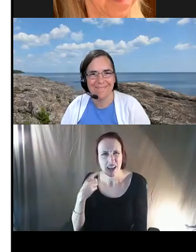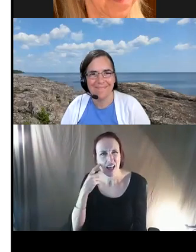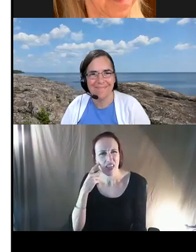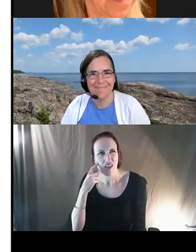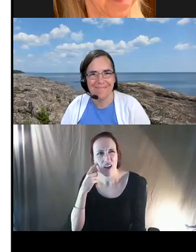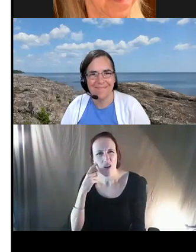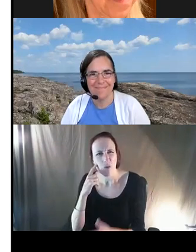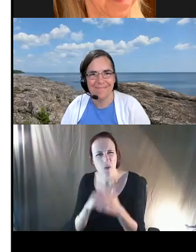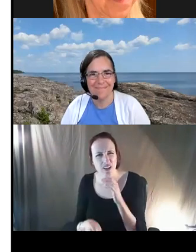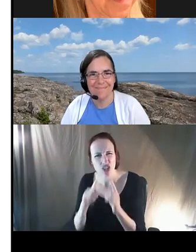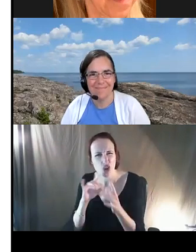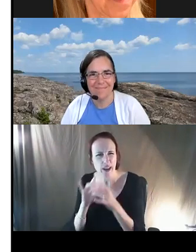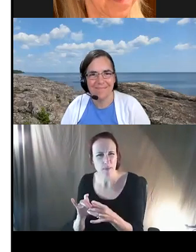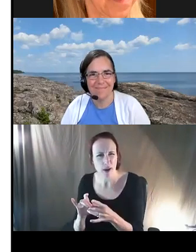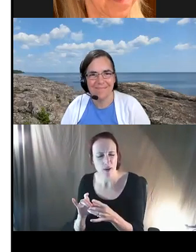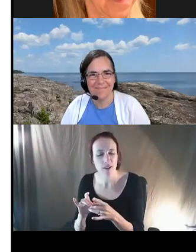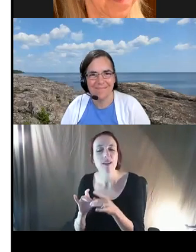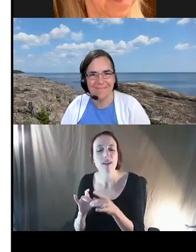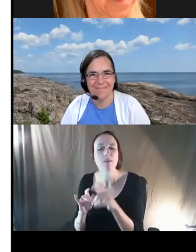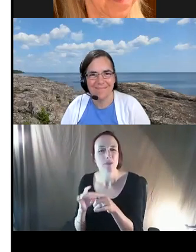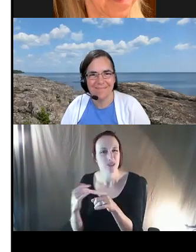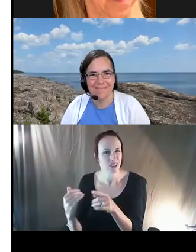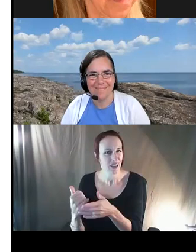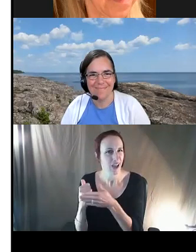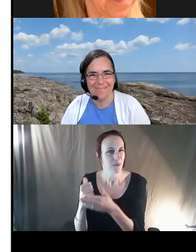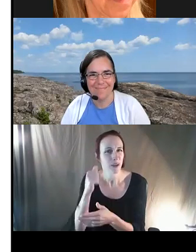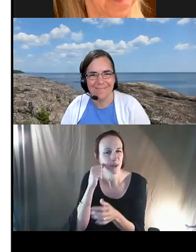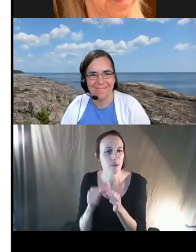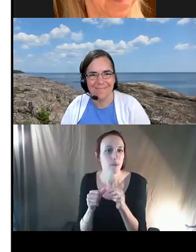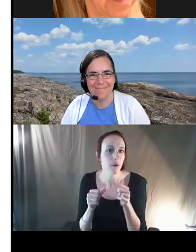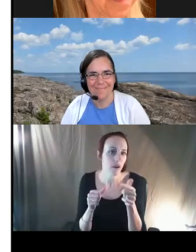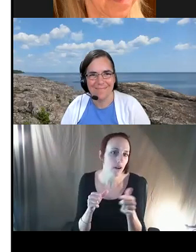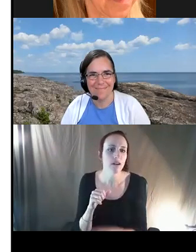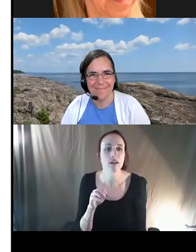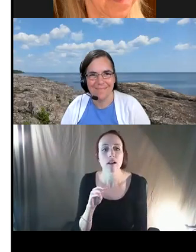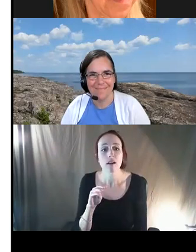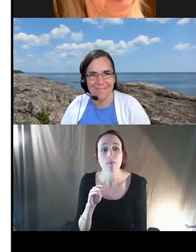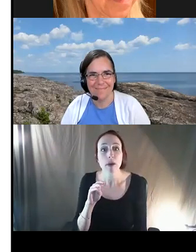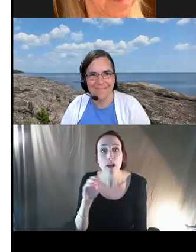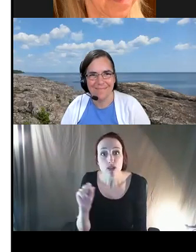And then she reminded me of things of Microsoft OneNote.